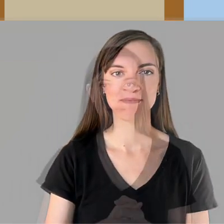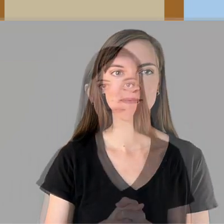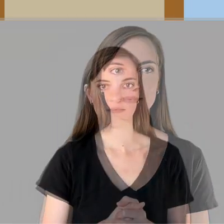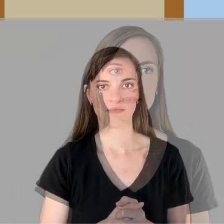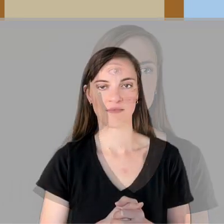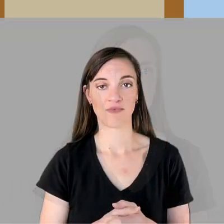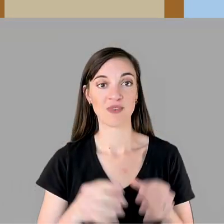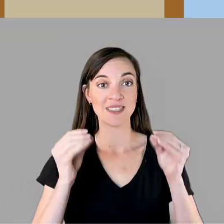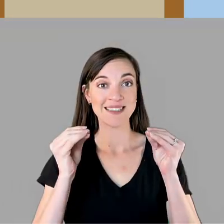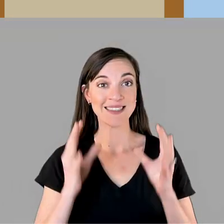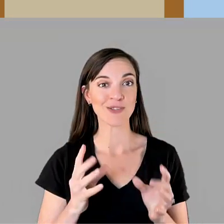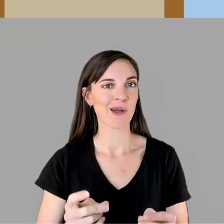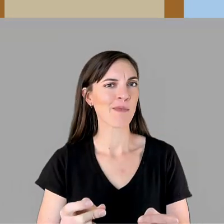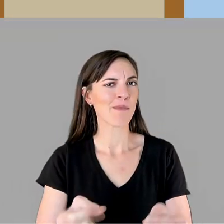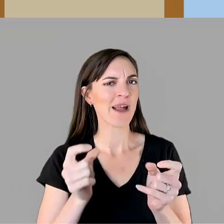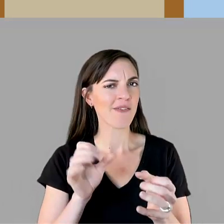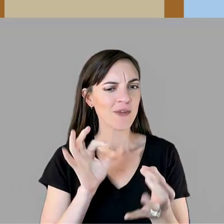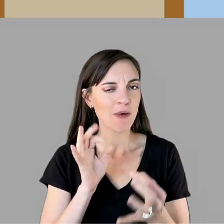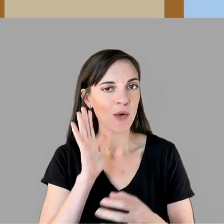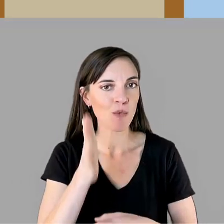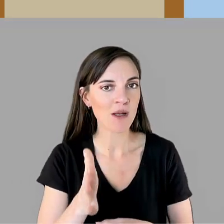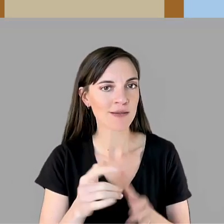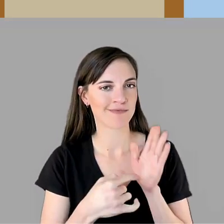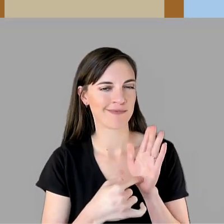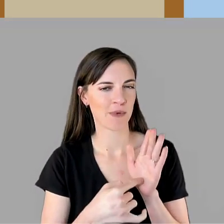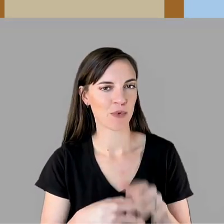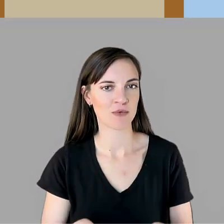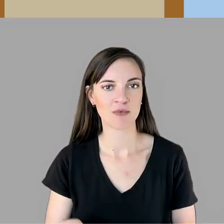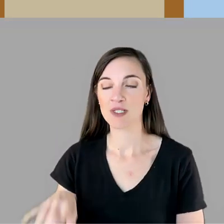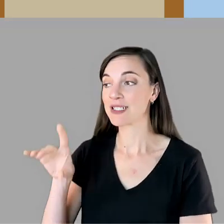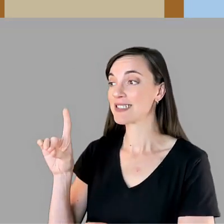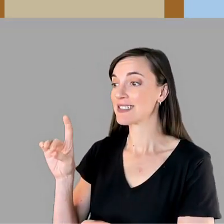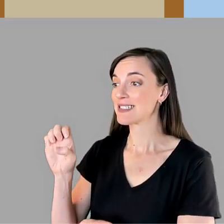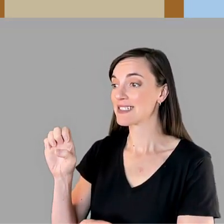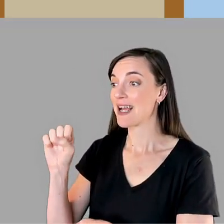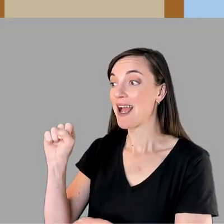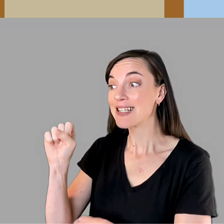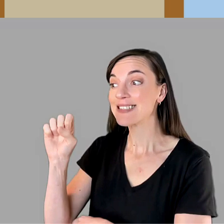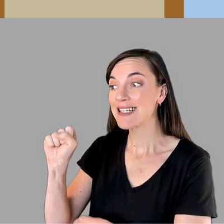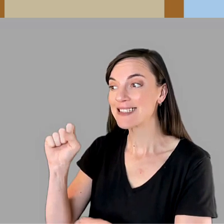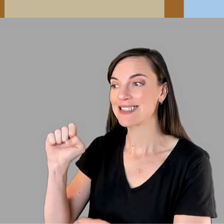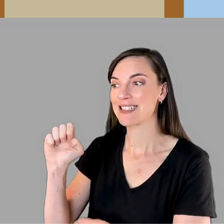The teacher then can give immediate corrective feedback like, “Dessert has two ’s’ and